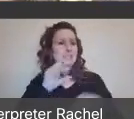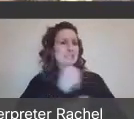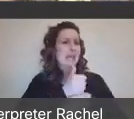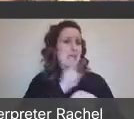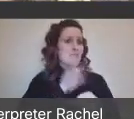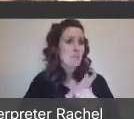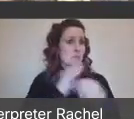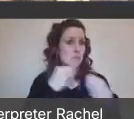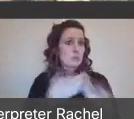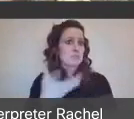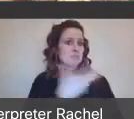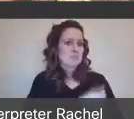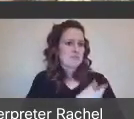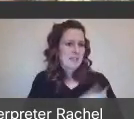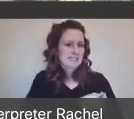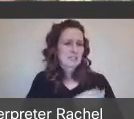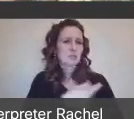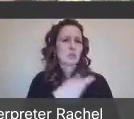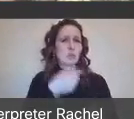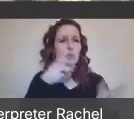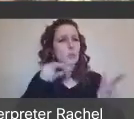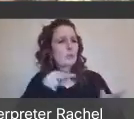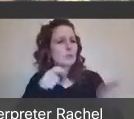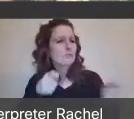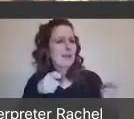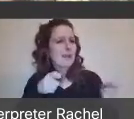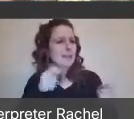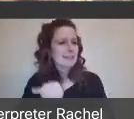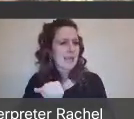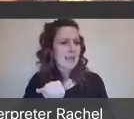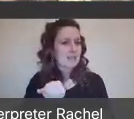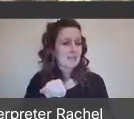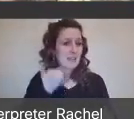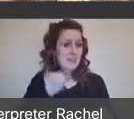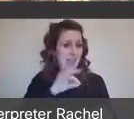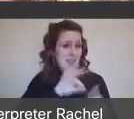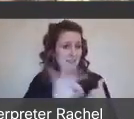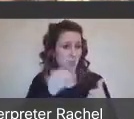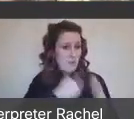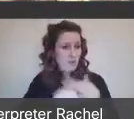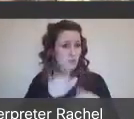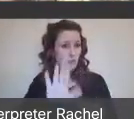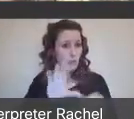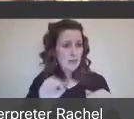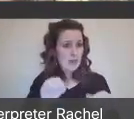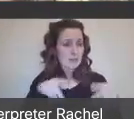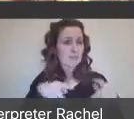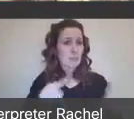vaccinations? Would that count under your County's permitted gathering and would you